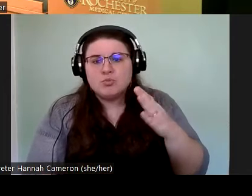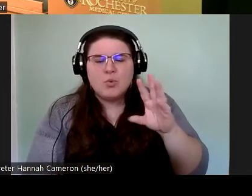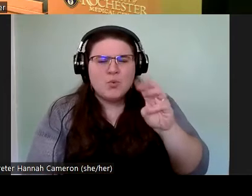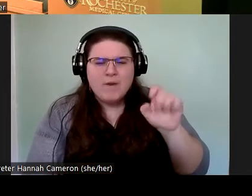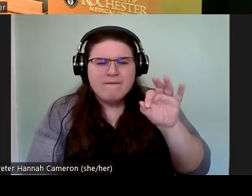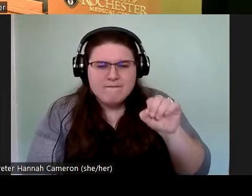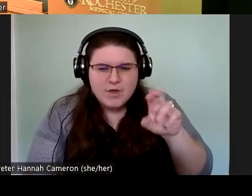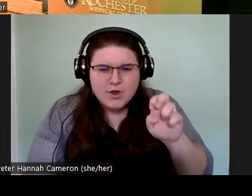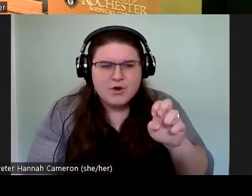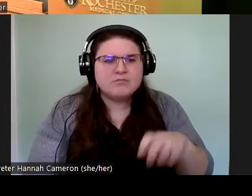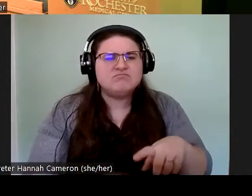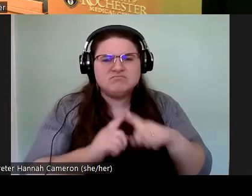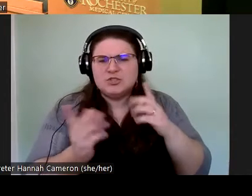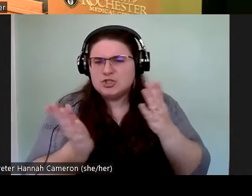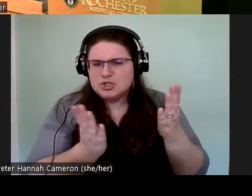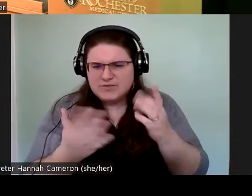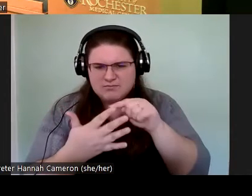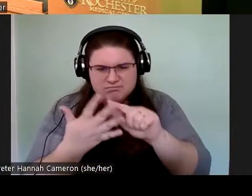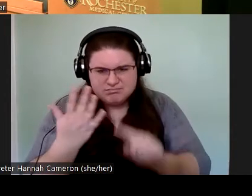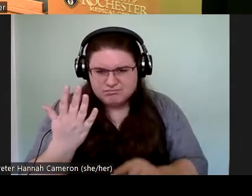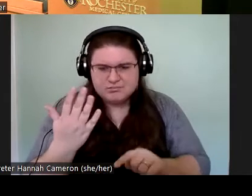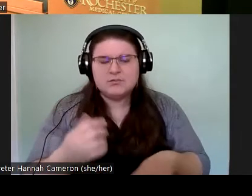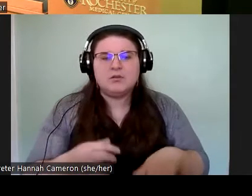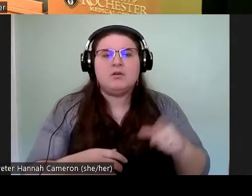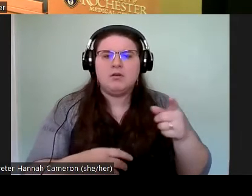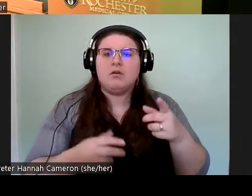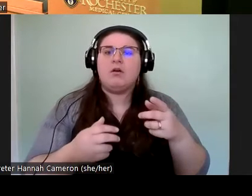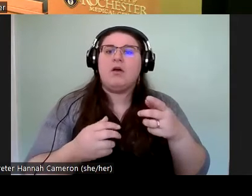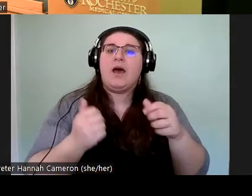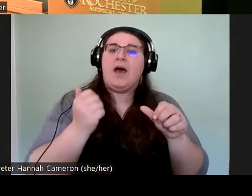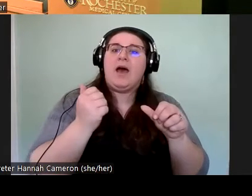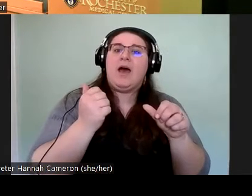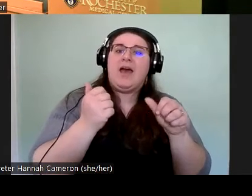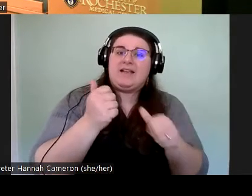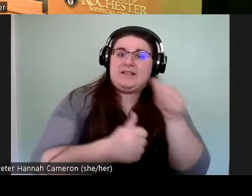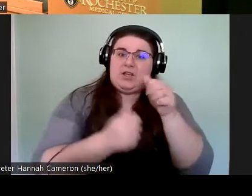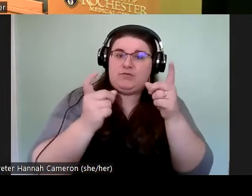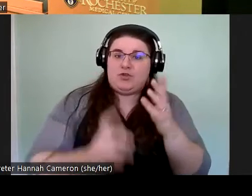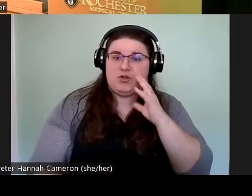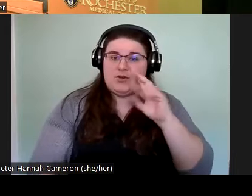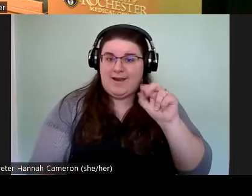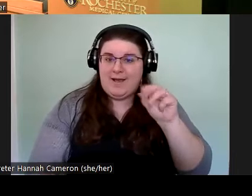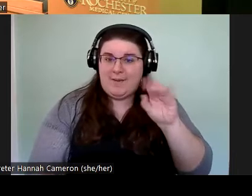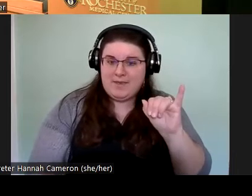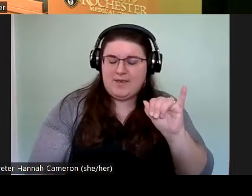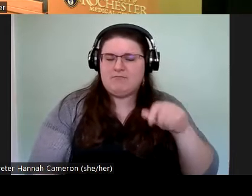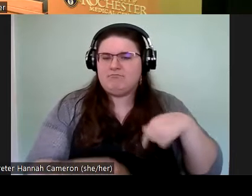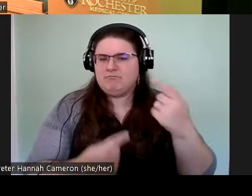served as executive director of Nami Minnesota since 2001 during which time she's continued to